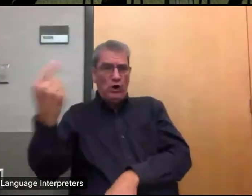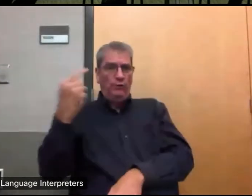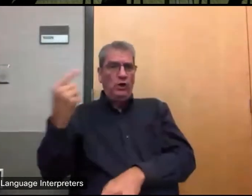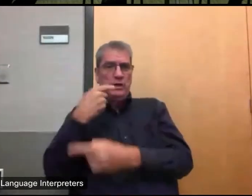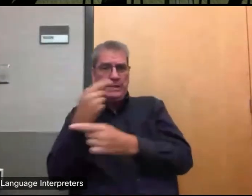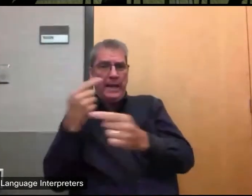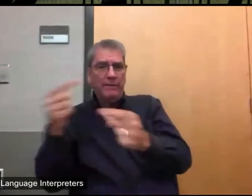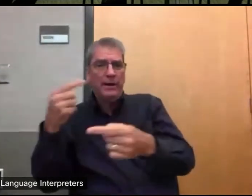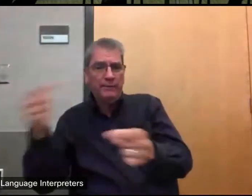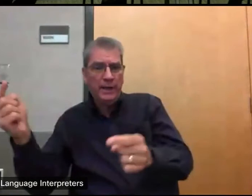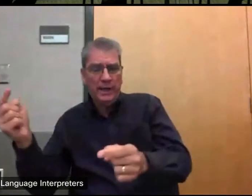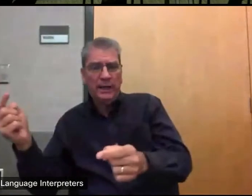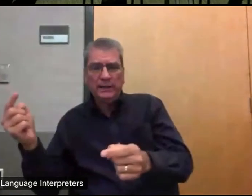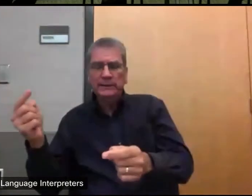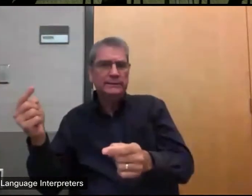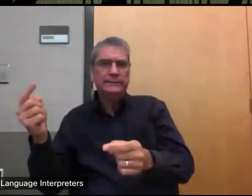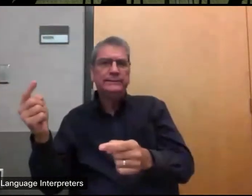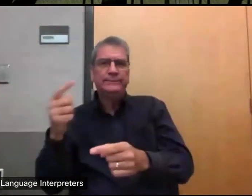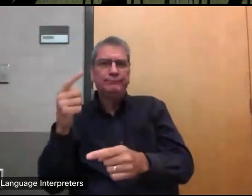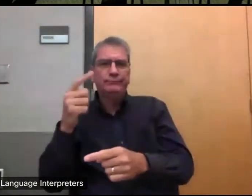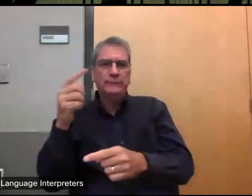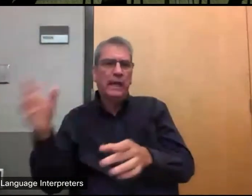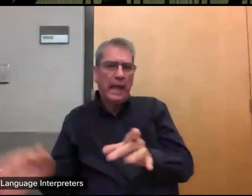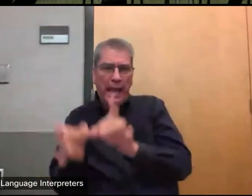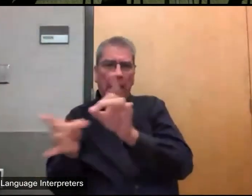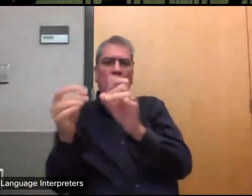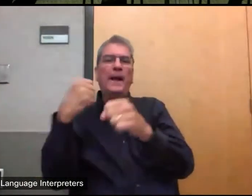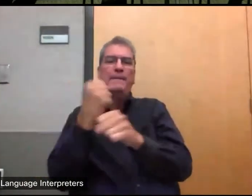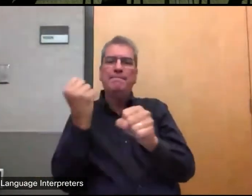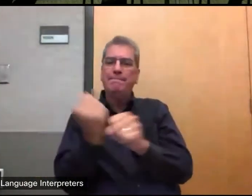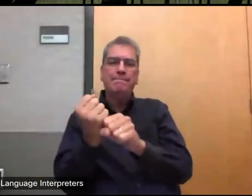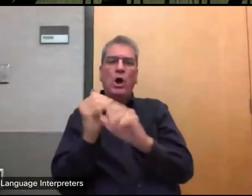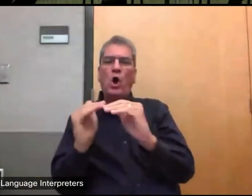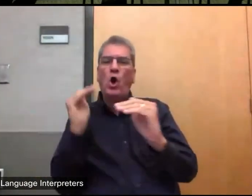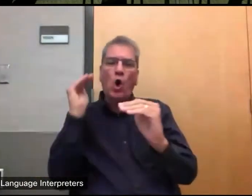ends adds that sense that, that we're that there is over communication going on.